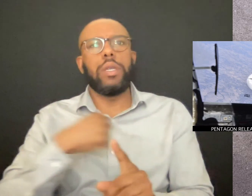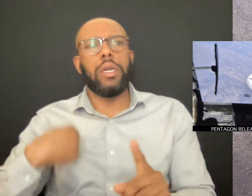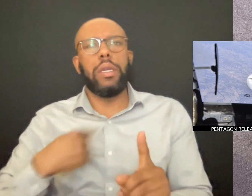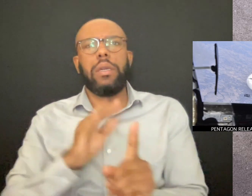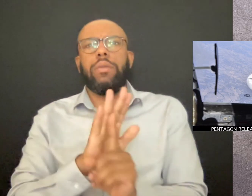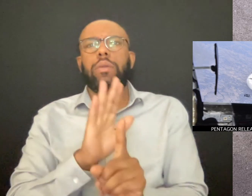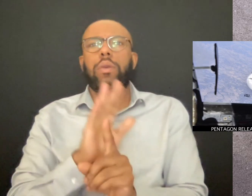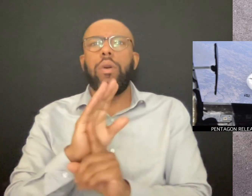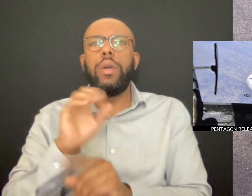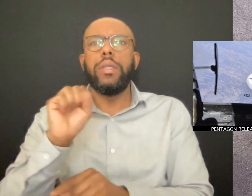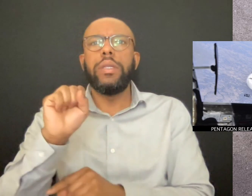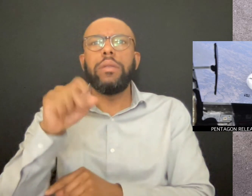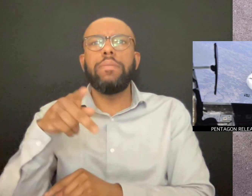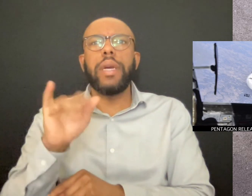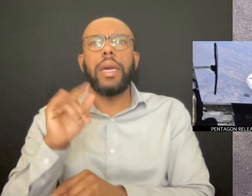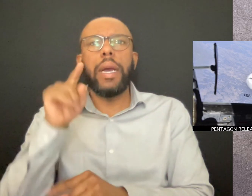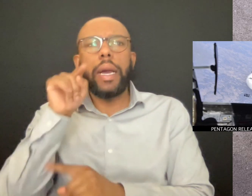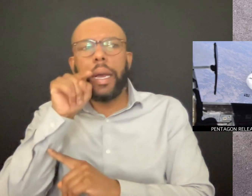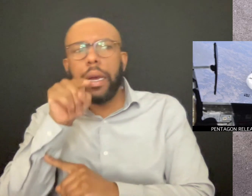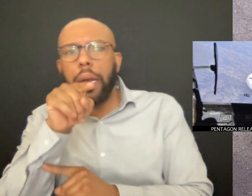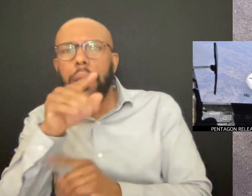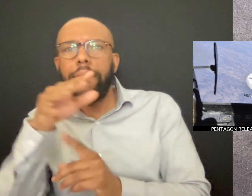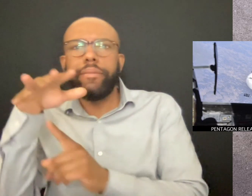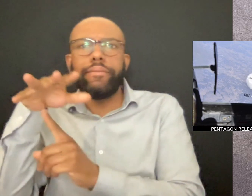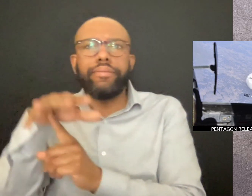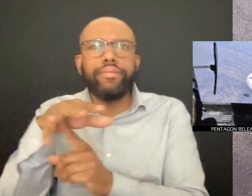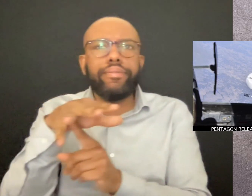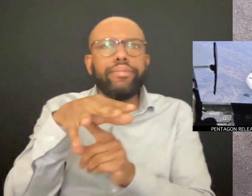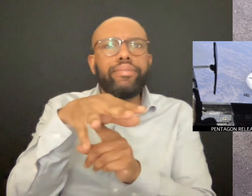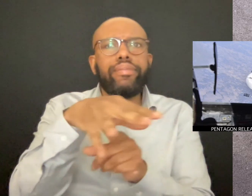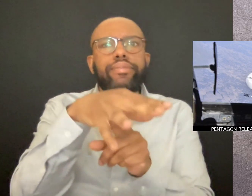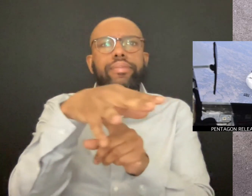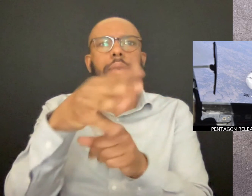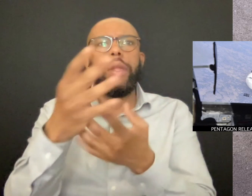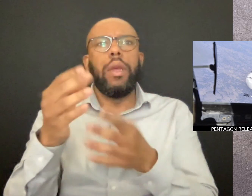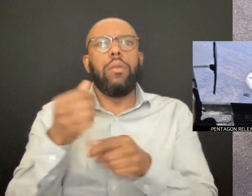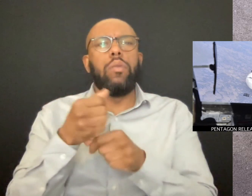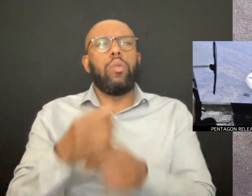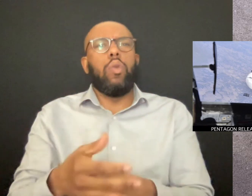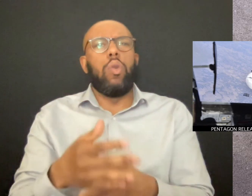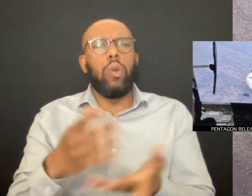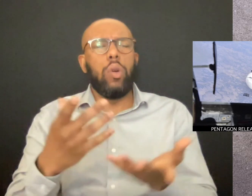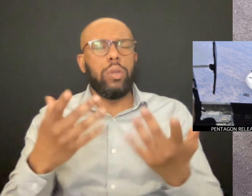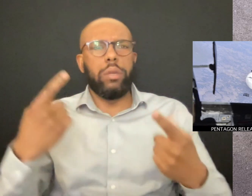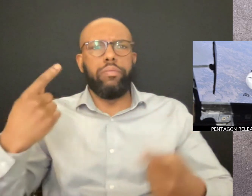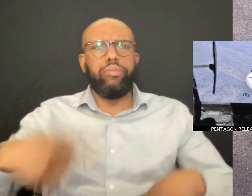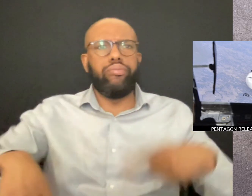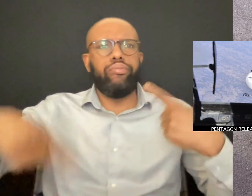a photo of the Chinese spy balloon that has caused so much controversy